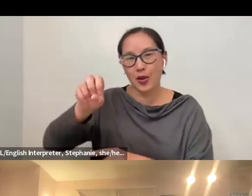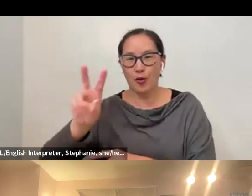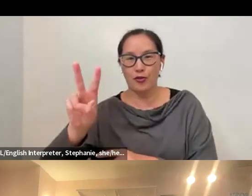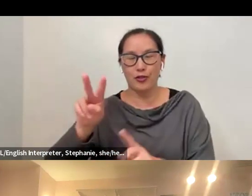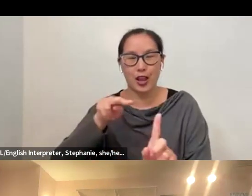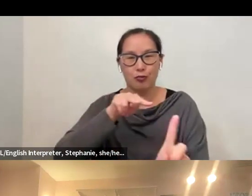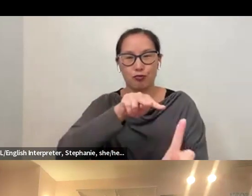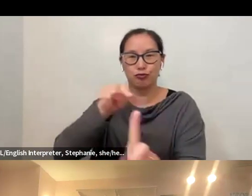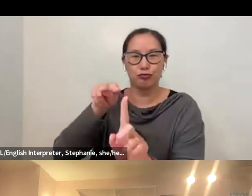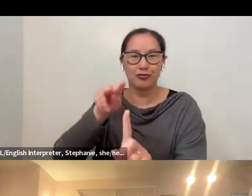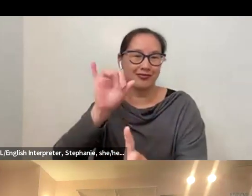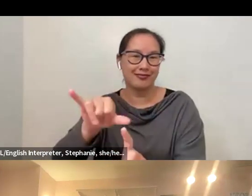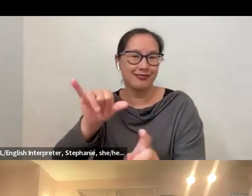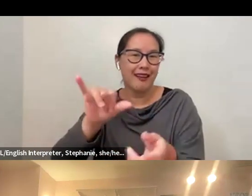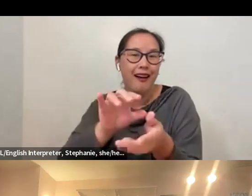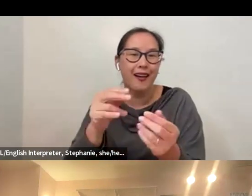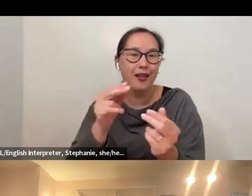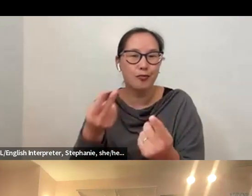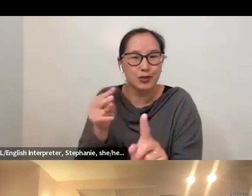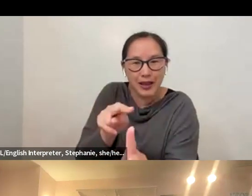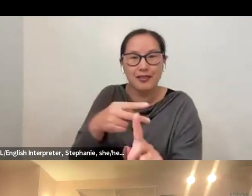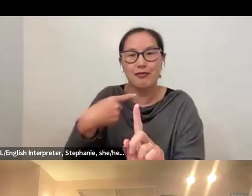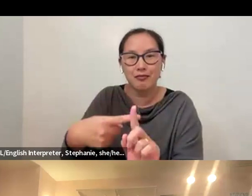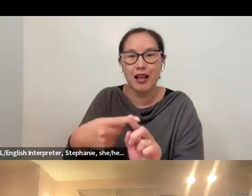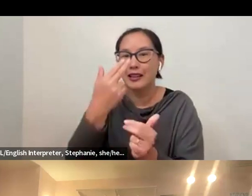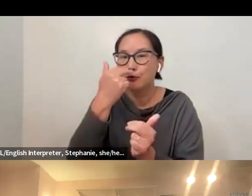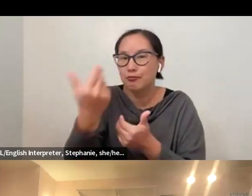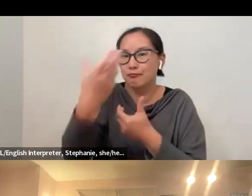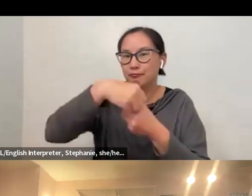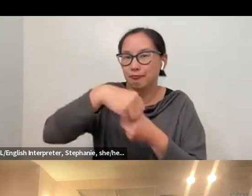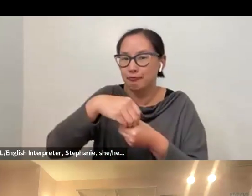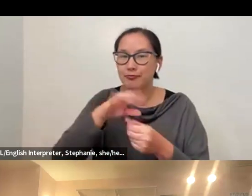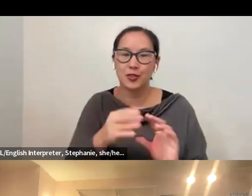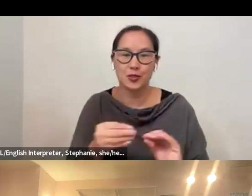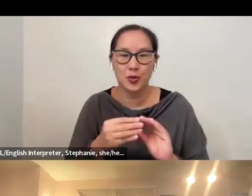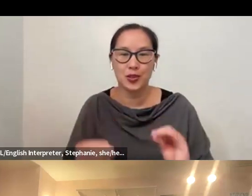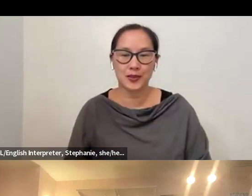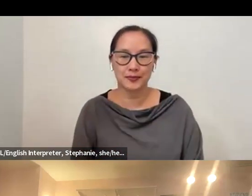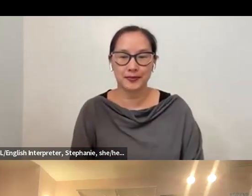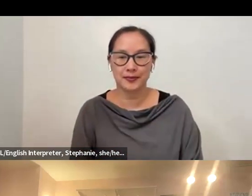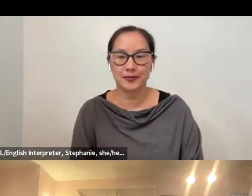incorporating humor into their, their stories.